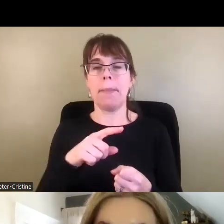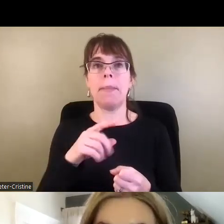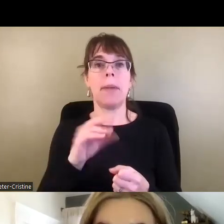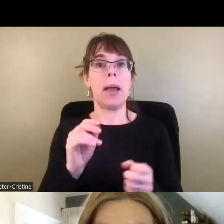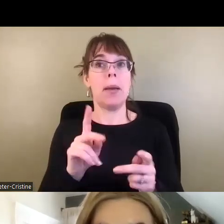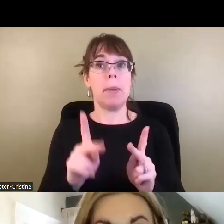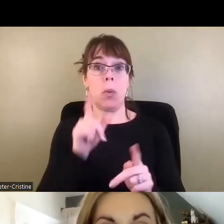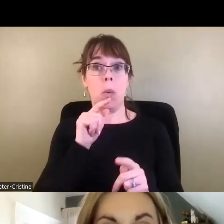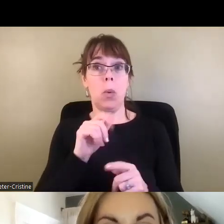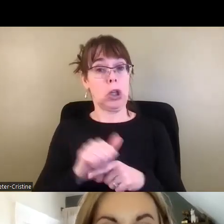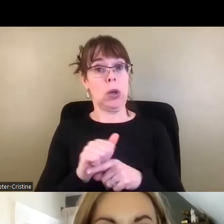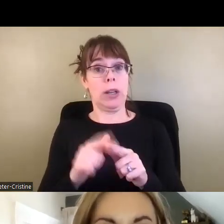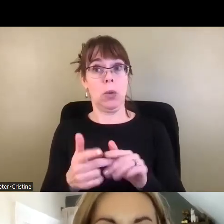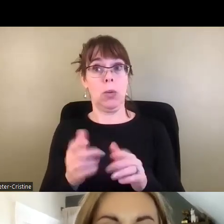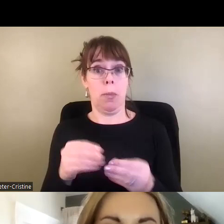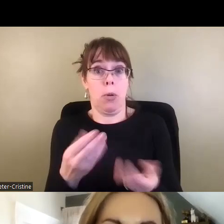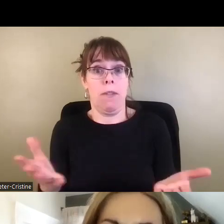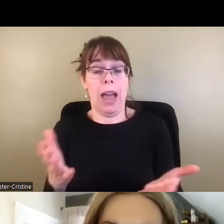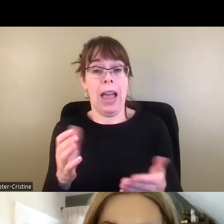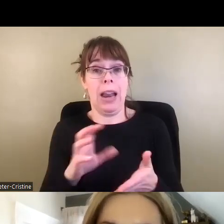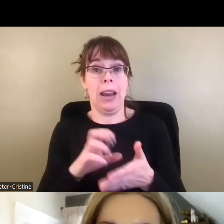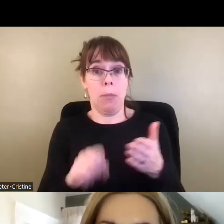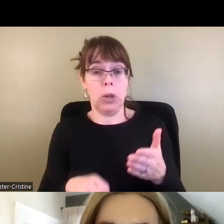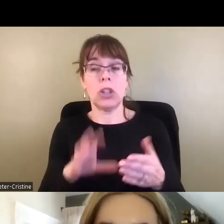are training to be abortion providers. And we do a lot of agency referrals,